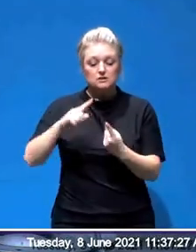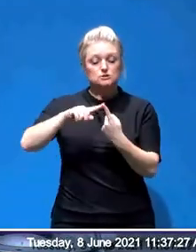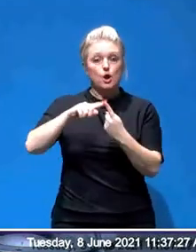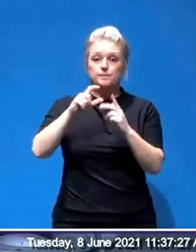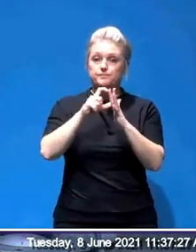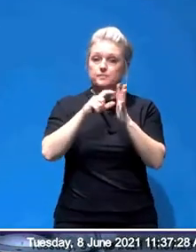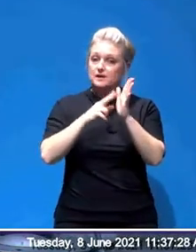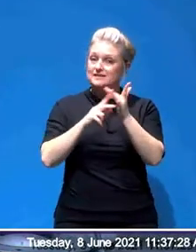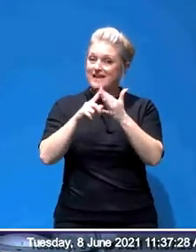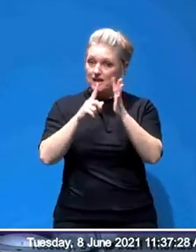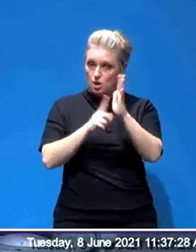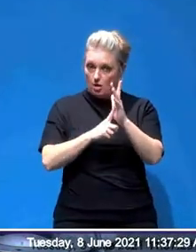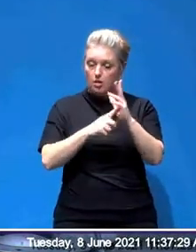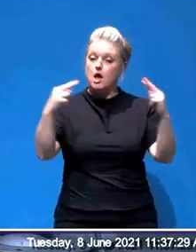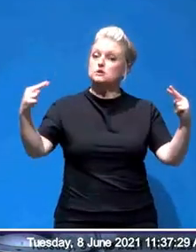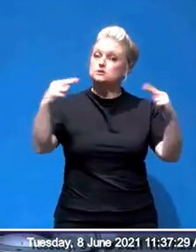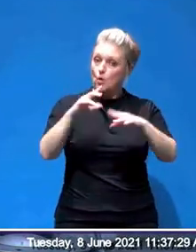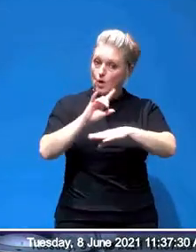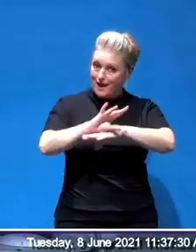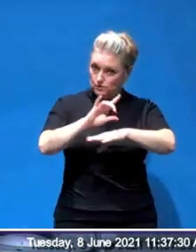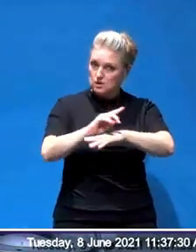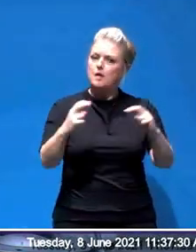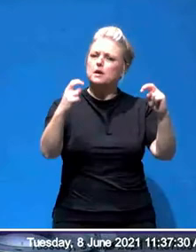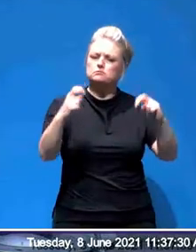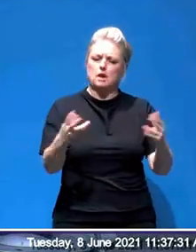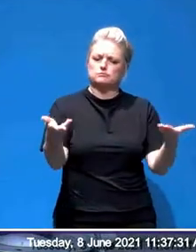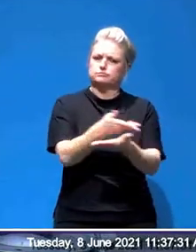with people with intellectual disability who had experienced trauma in their